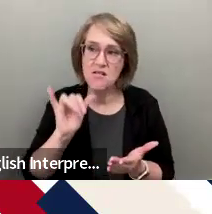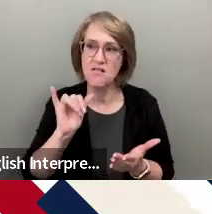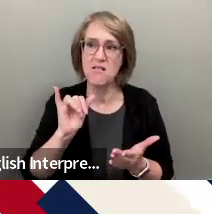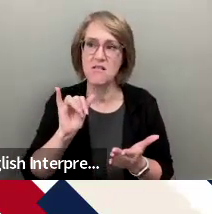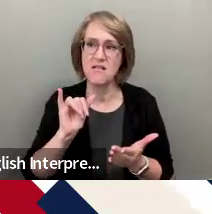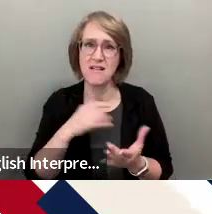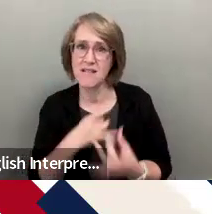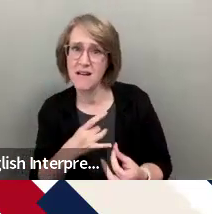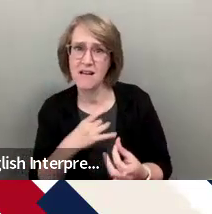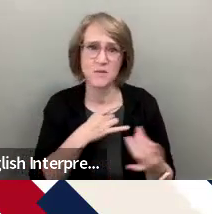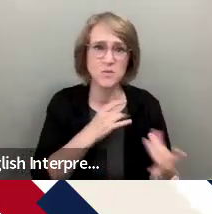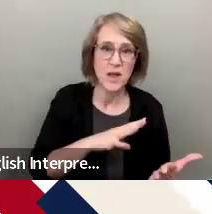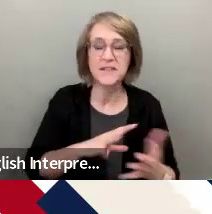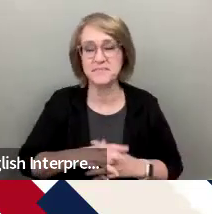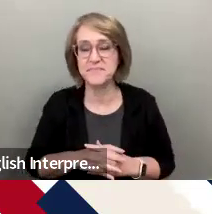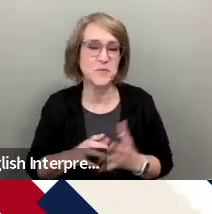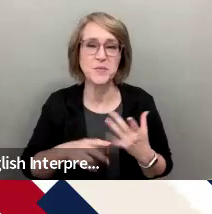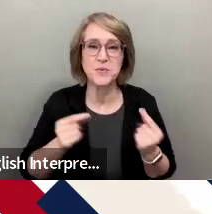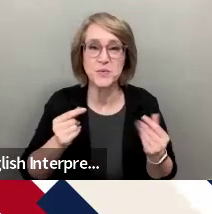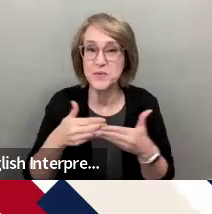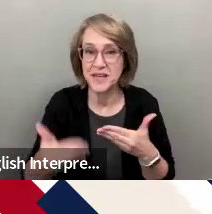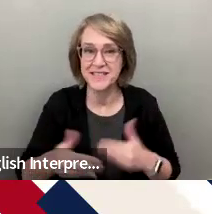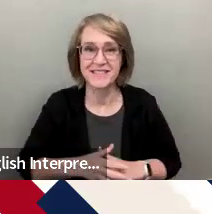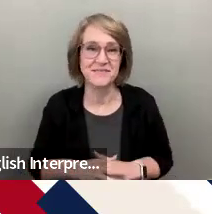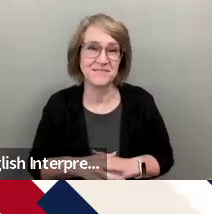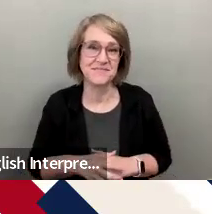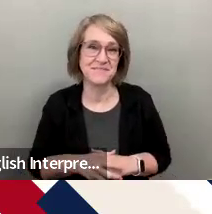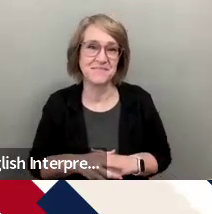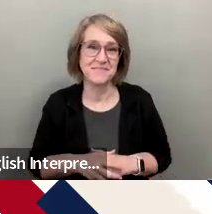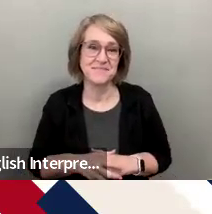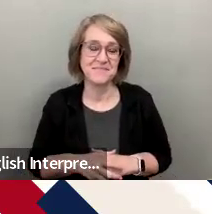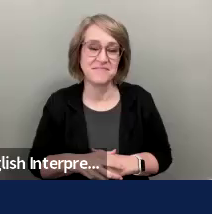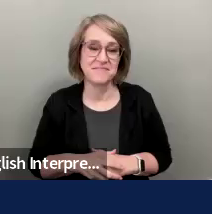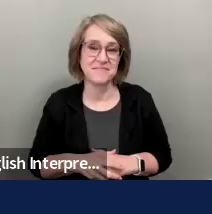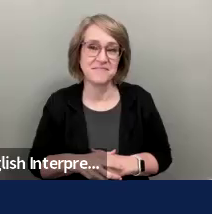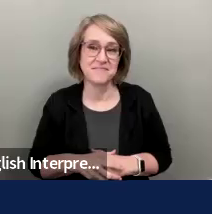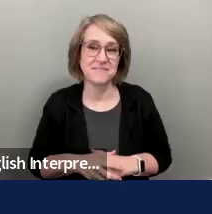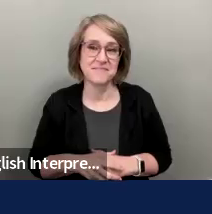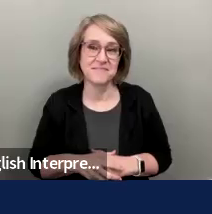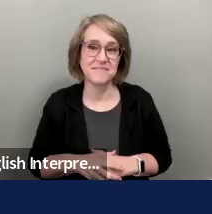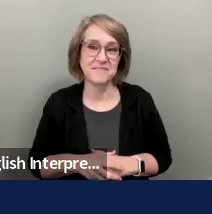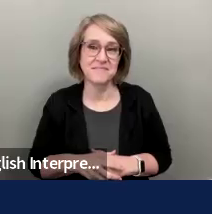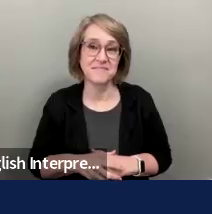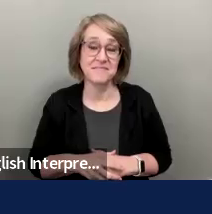THEY WANT TO DO WITH THAT INFORMATION AT THE END OF THE DAY. SO ... AND THAT'S MY